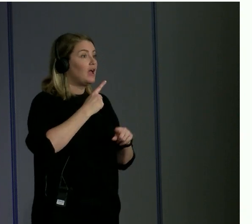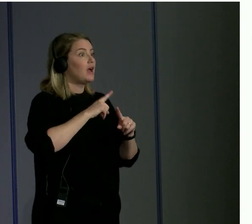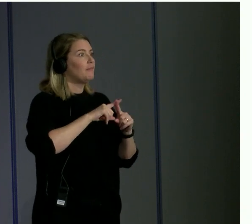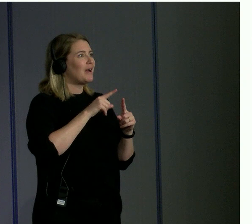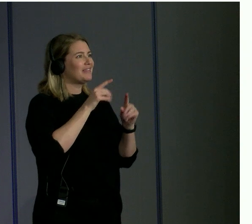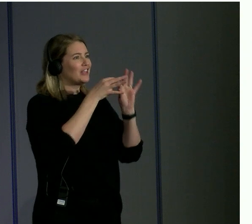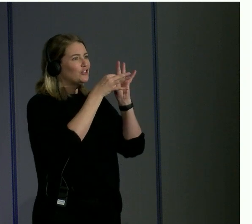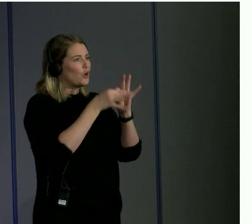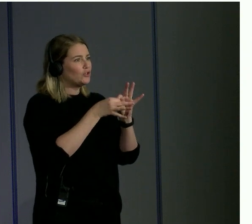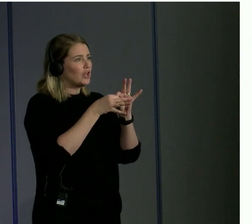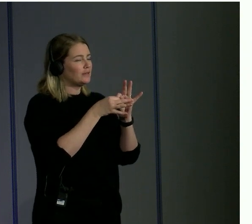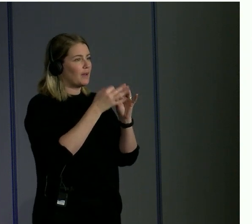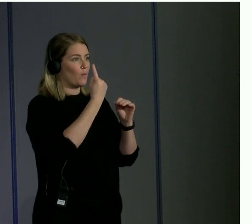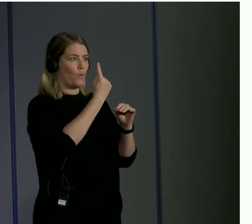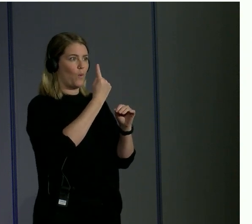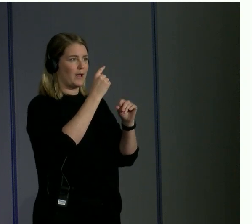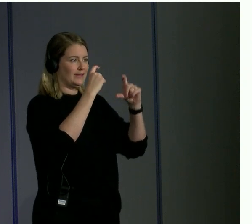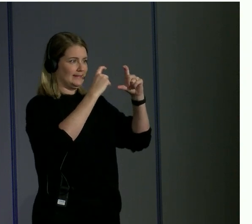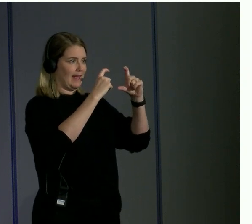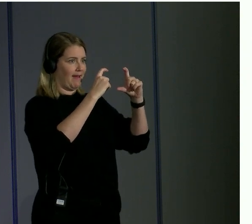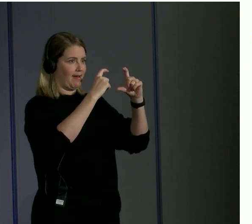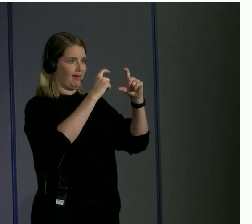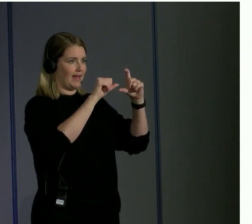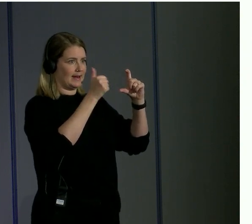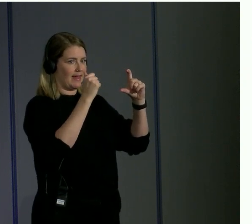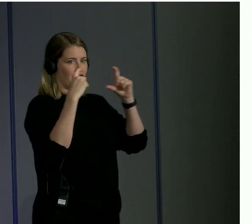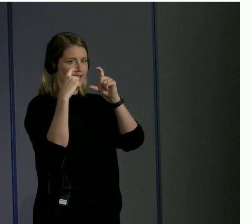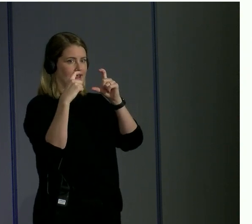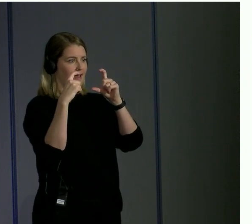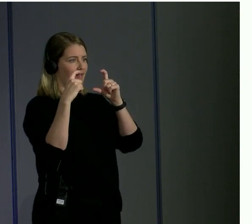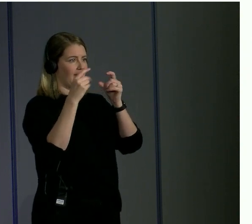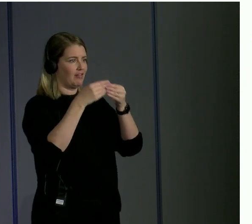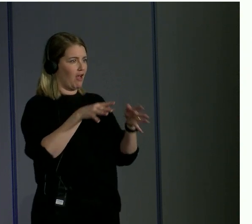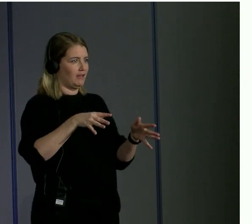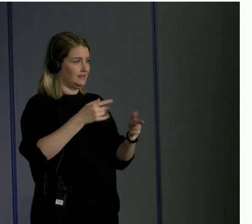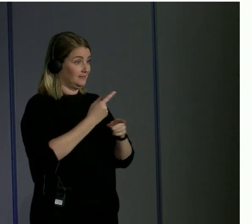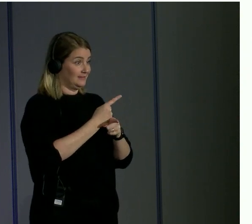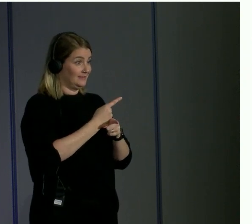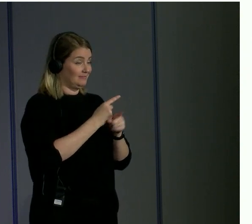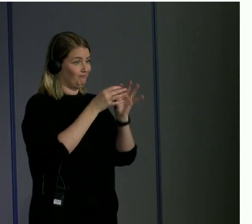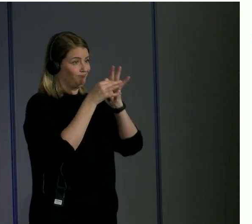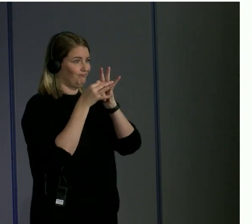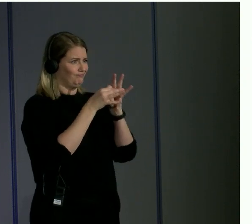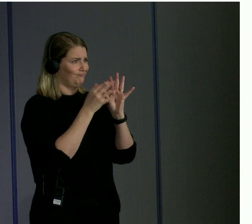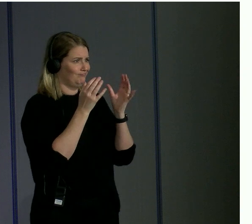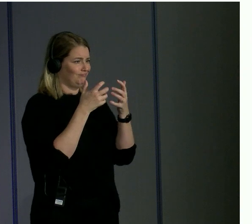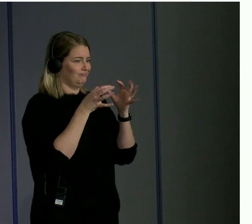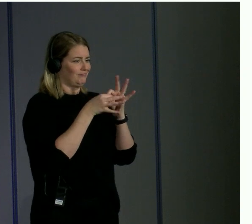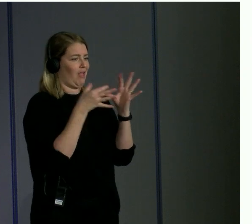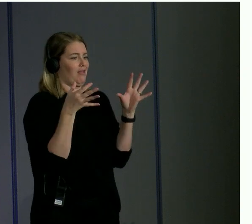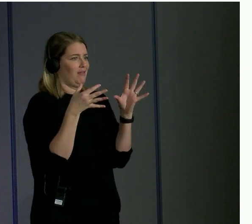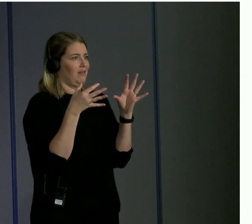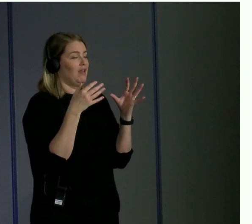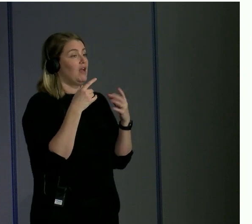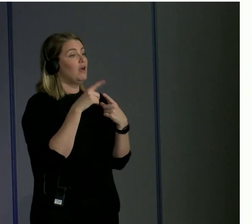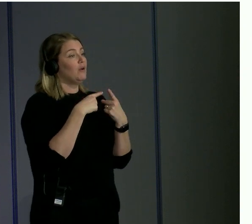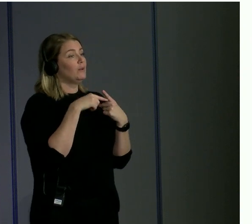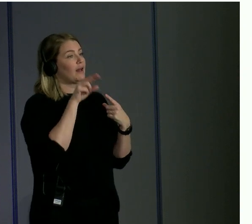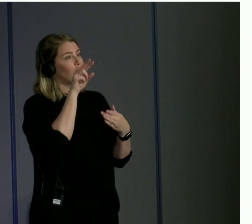between one cell and another is lost. Right? When I look at these, and I look at this first row,